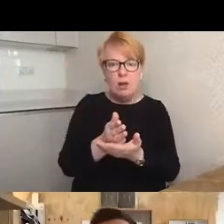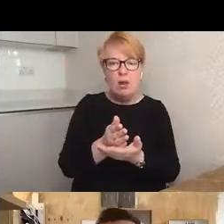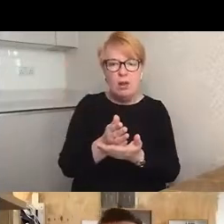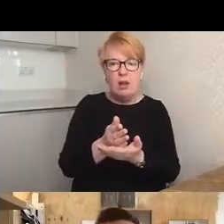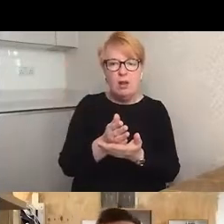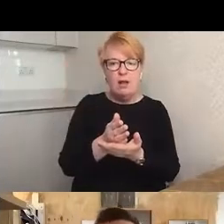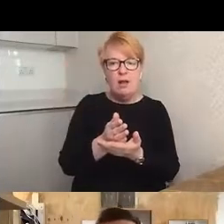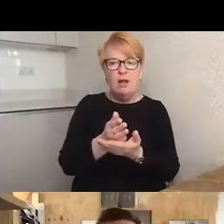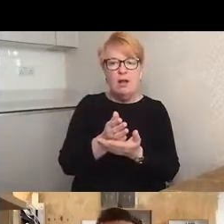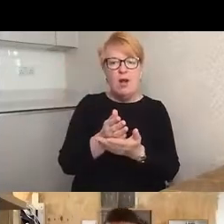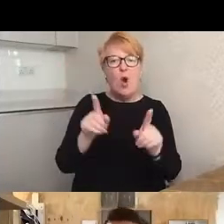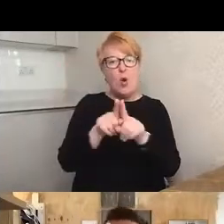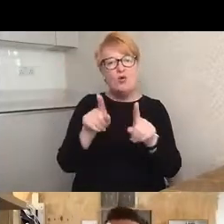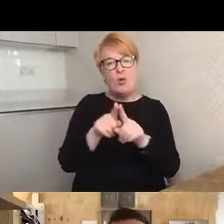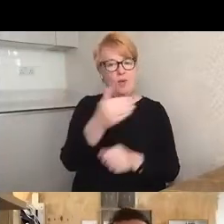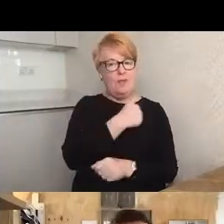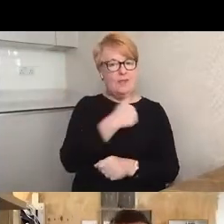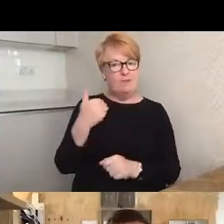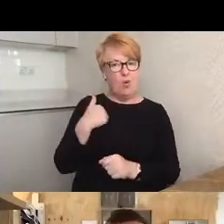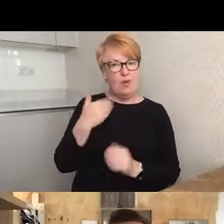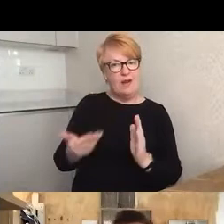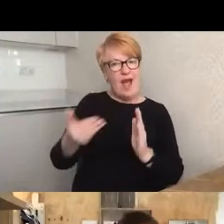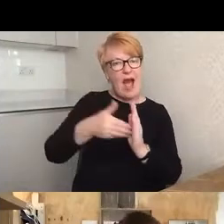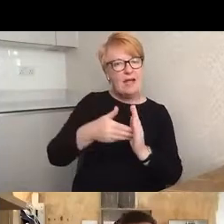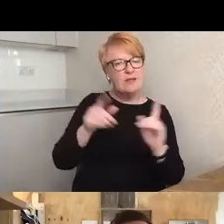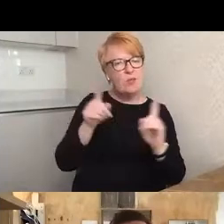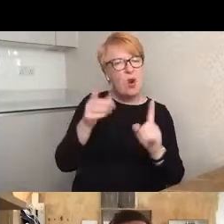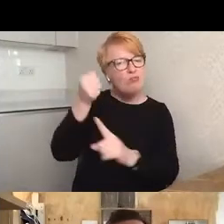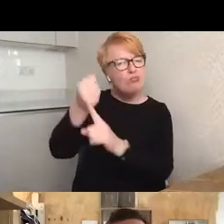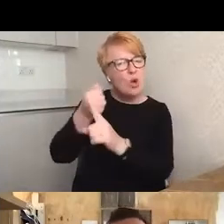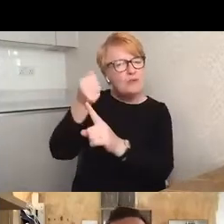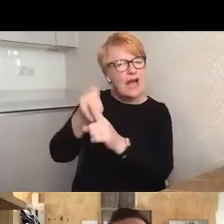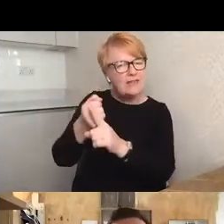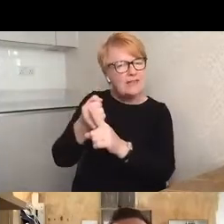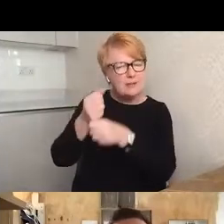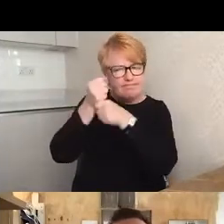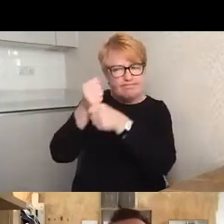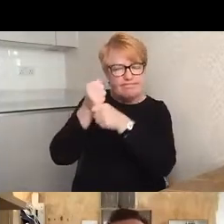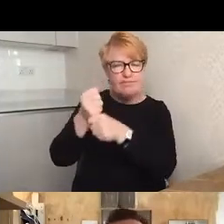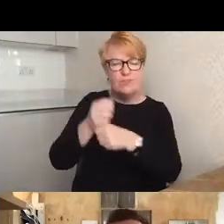I also added and also for people to protest. And so, this idea of time and space being